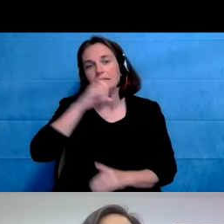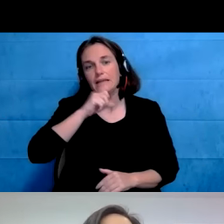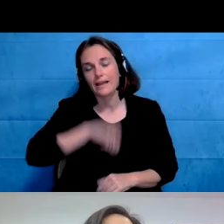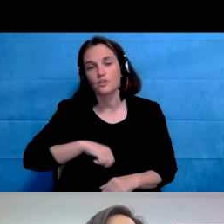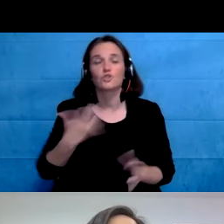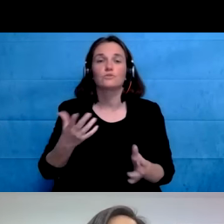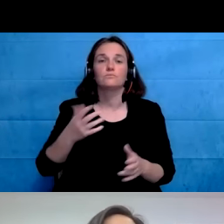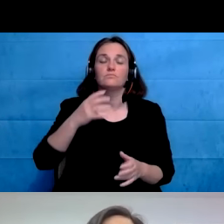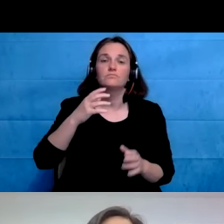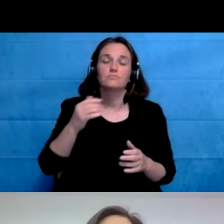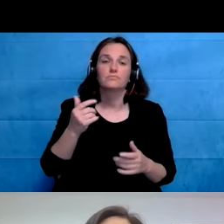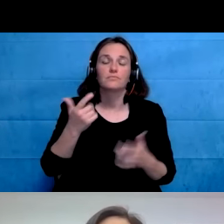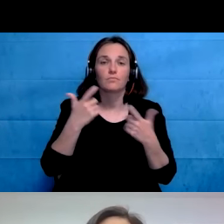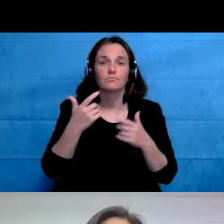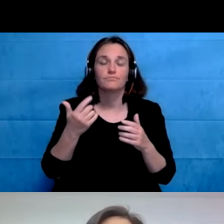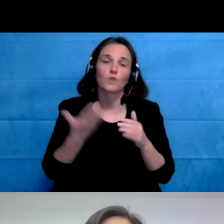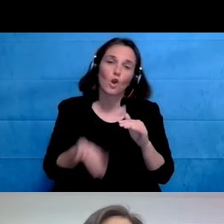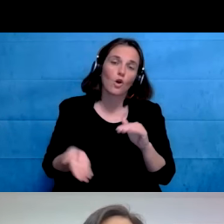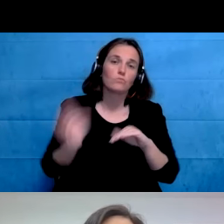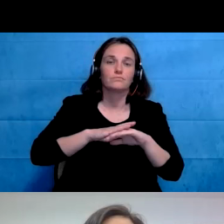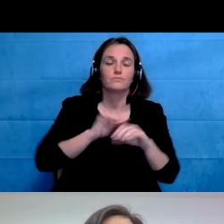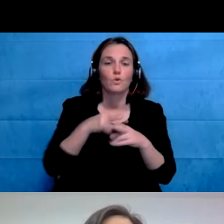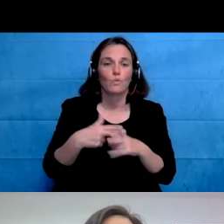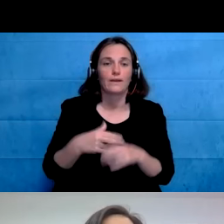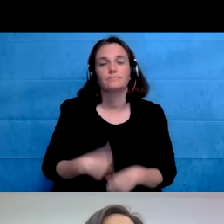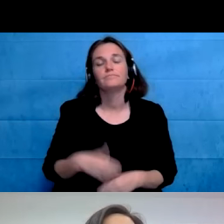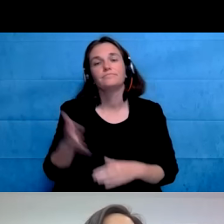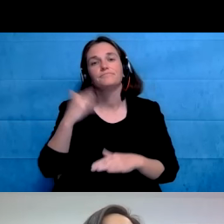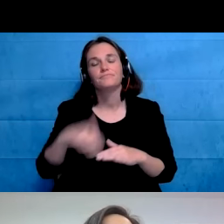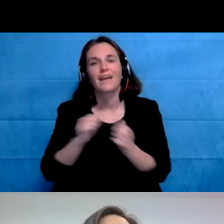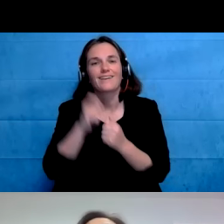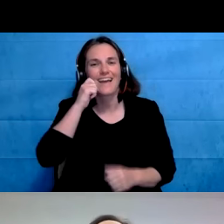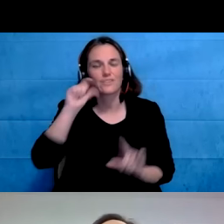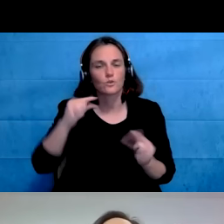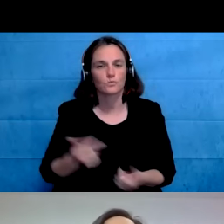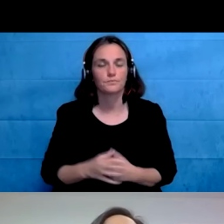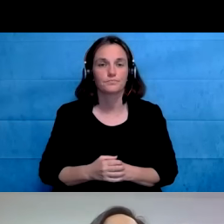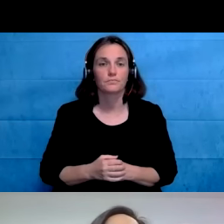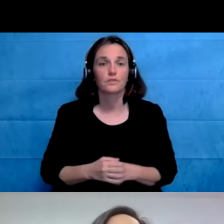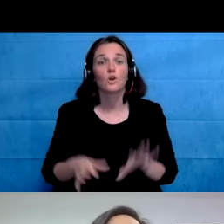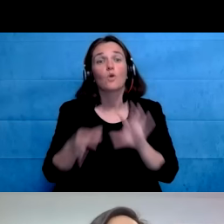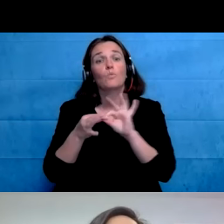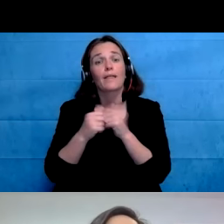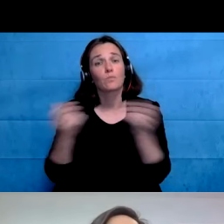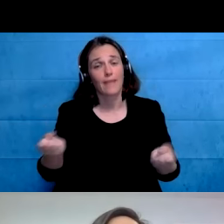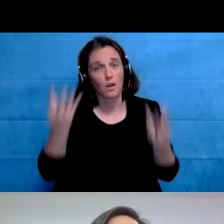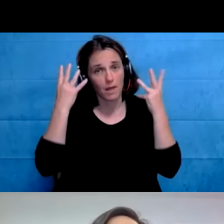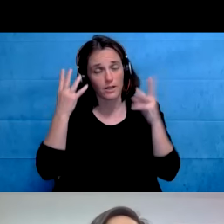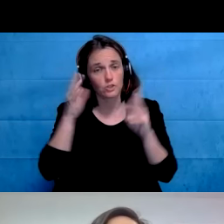and then those Black, Asian, and minority ethnic groups. So in terms of prevalence, research is showing about 43%